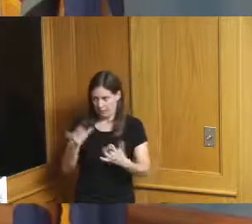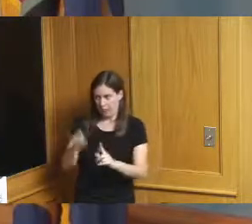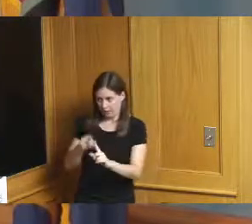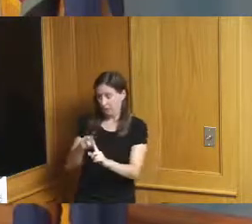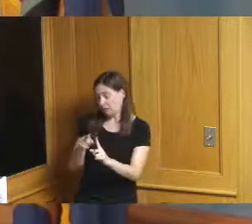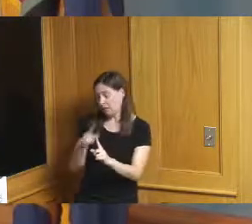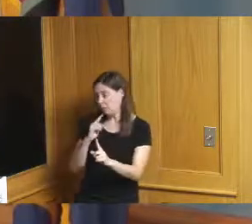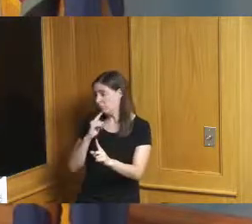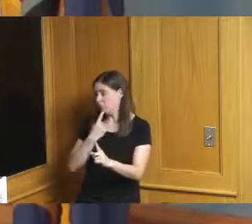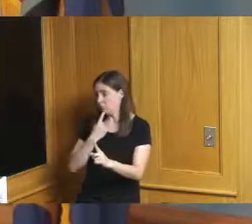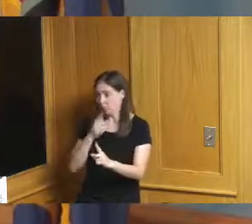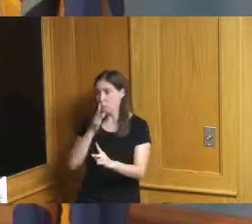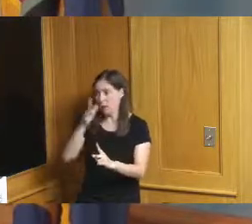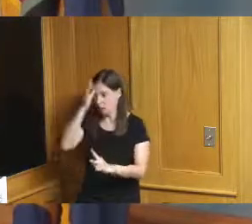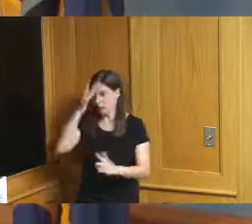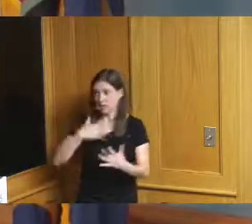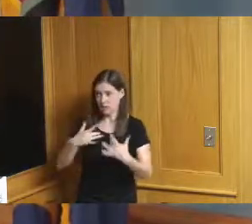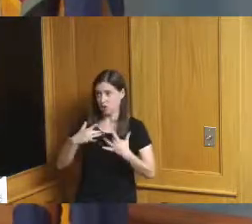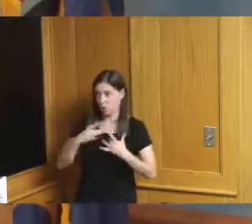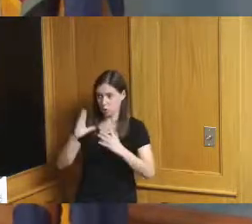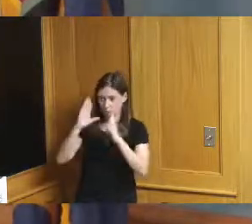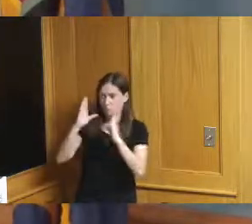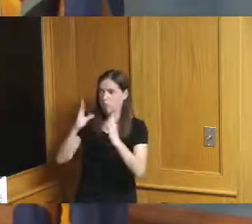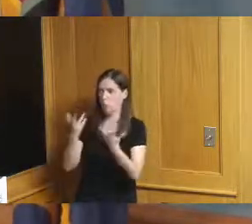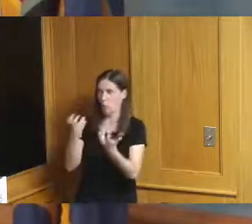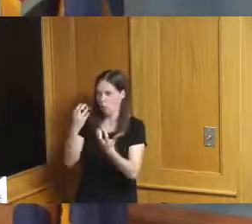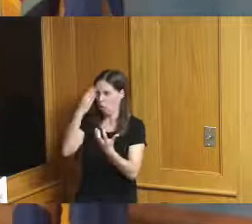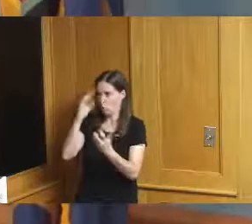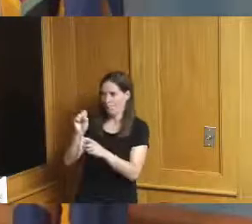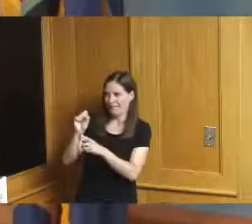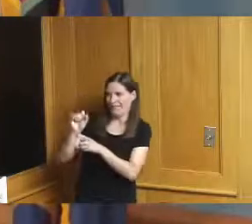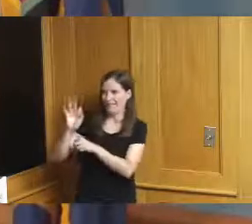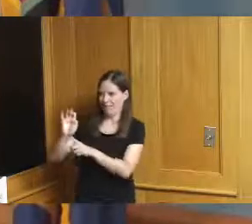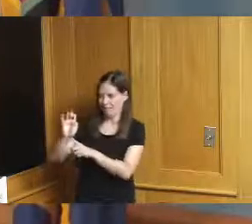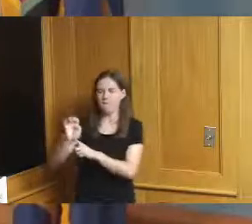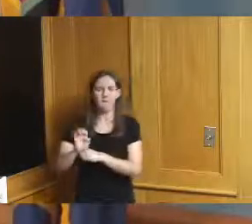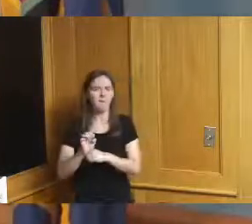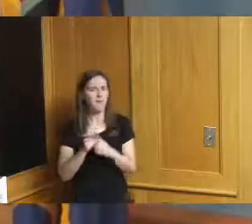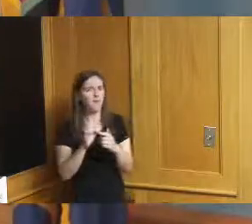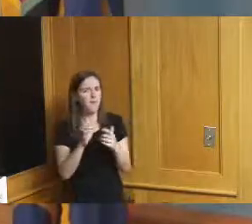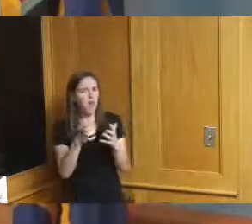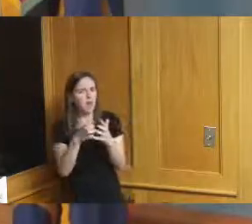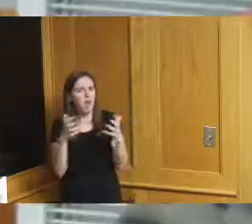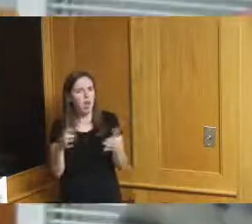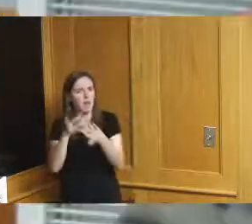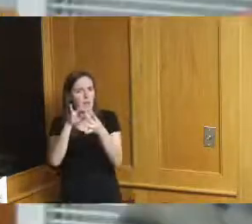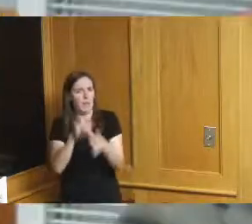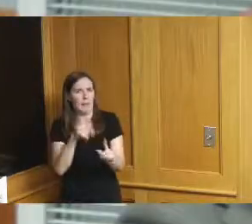uh and we're telling you so anyway um a lot of this is is based on communication because